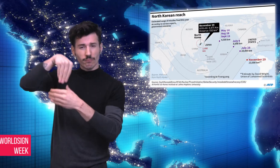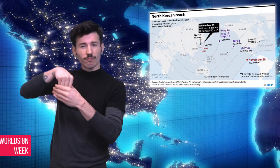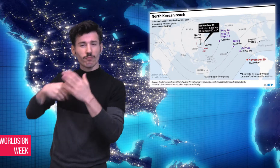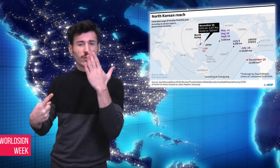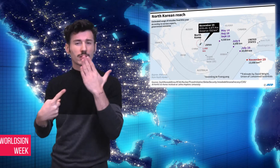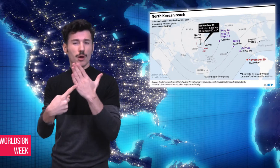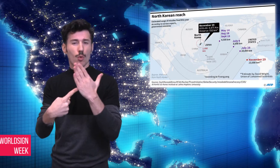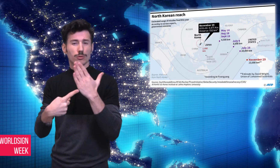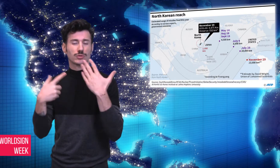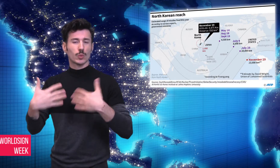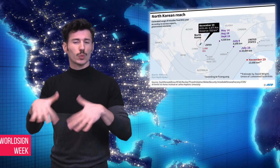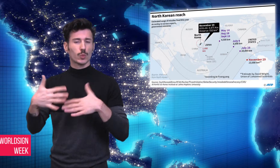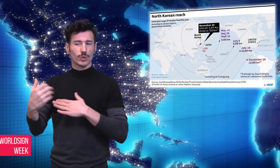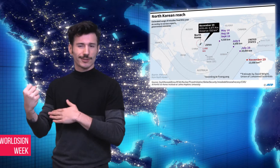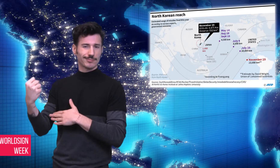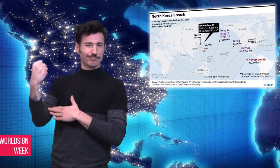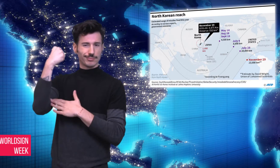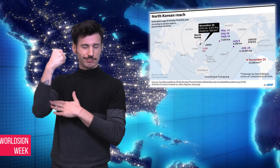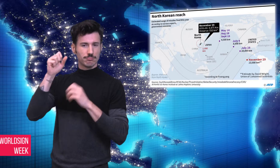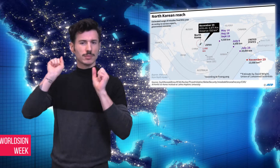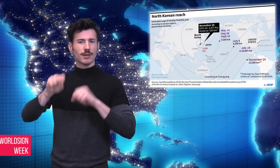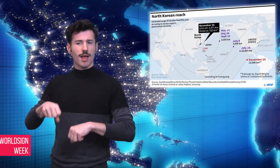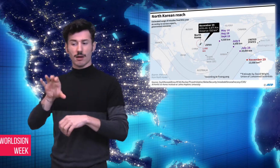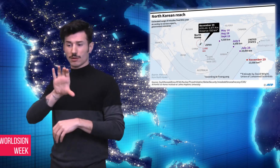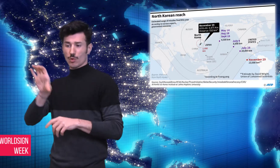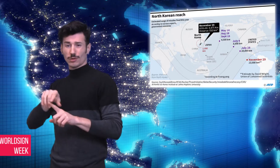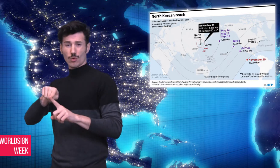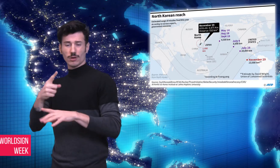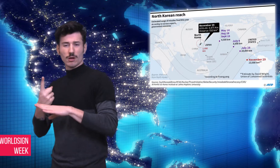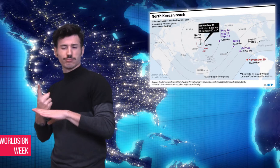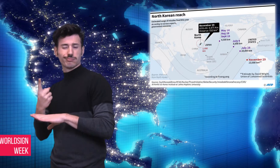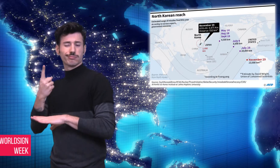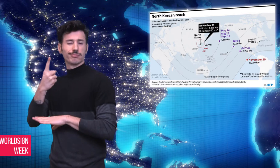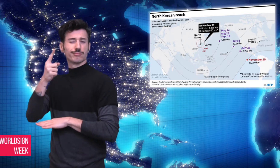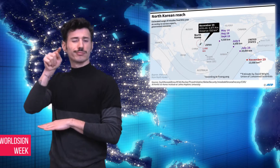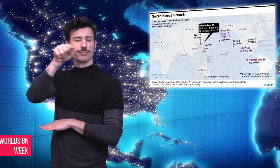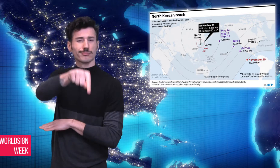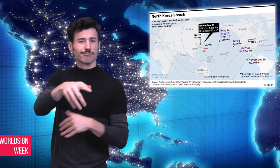missiles (ICBM) that are powerful enough to strike